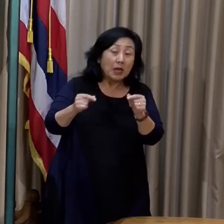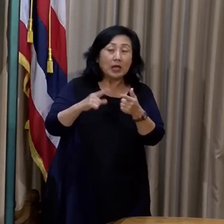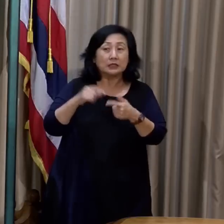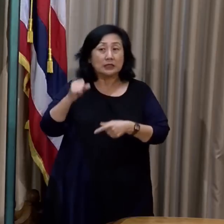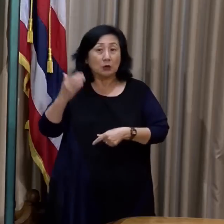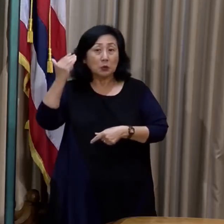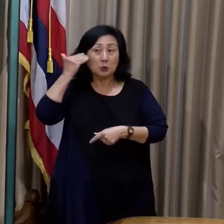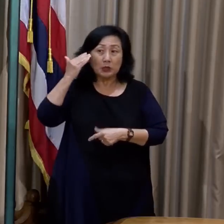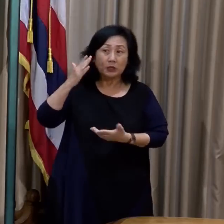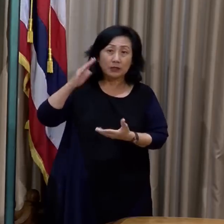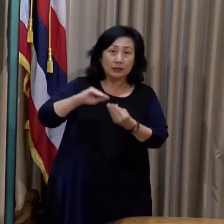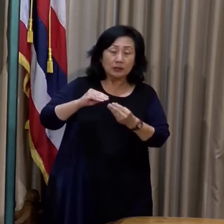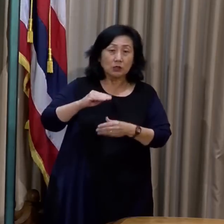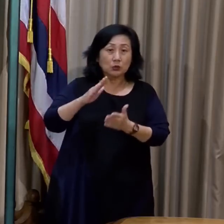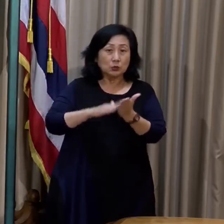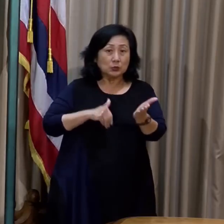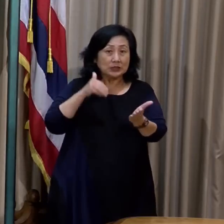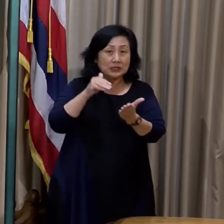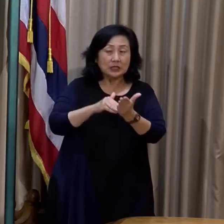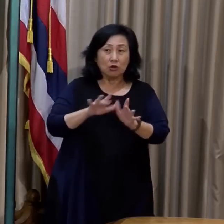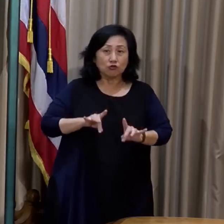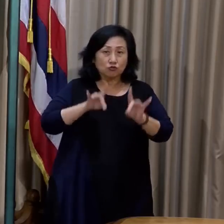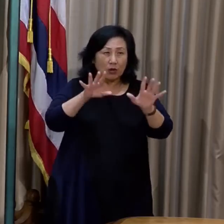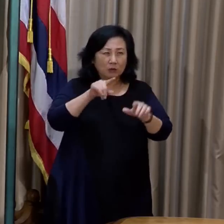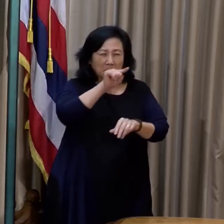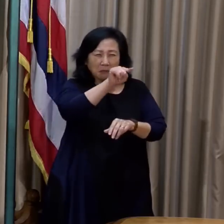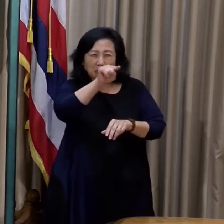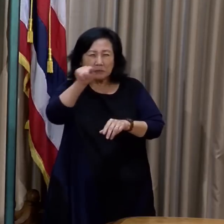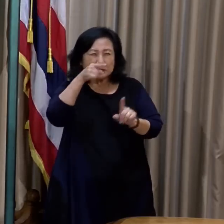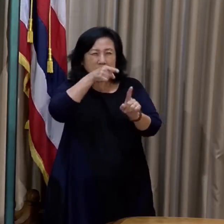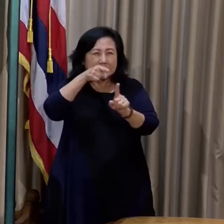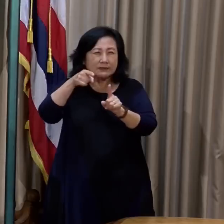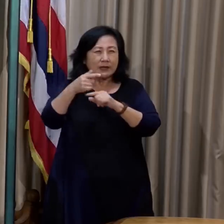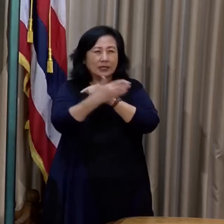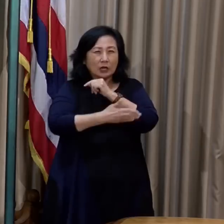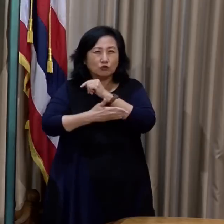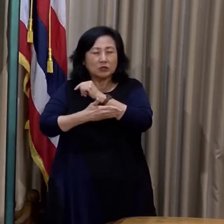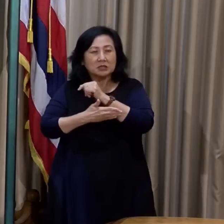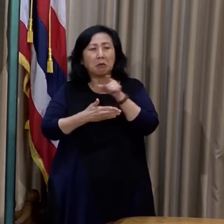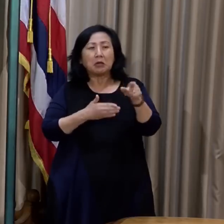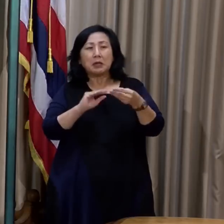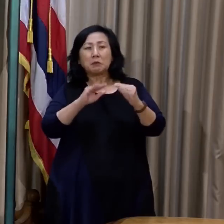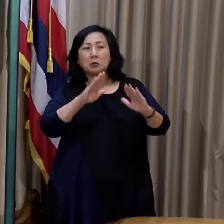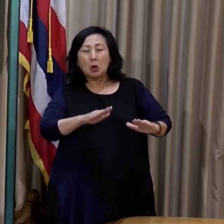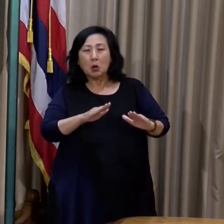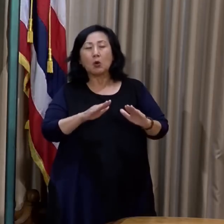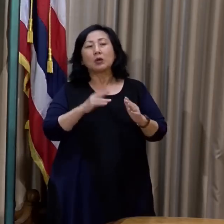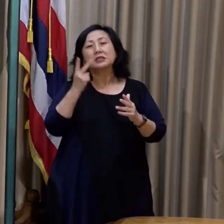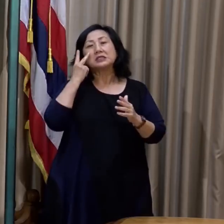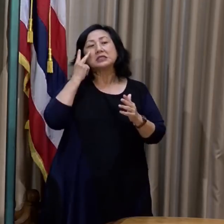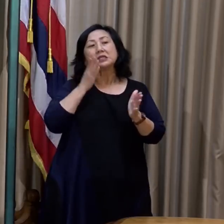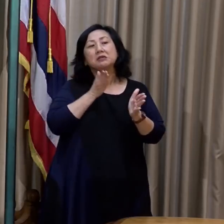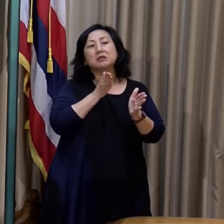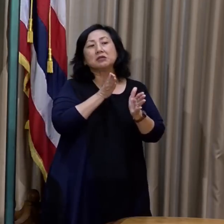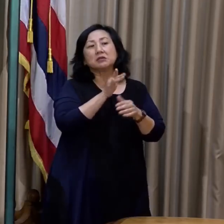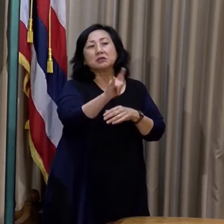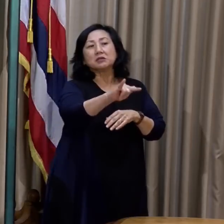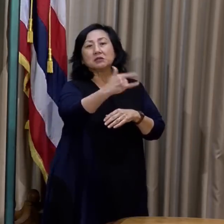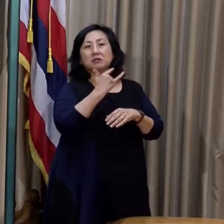COMMUNITY SAFE AND HEALTHY. WE ARE FOCUSED ON TOPIC OR DOORS , TO JAPAN, NEW ZEALAND,